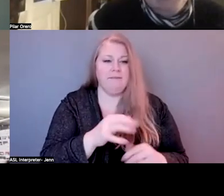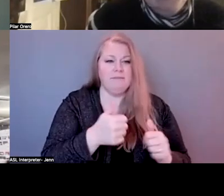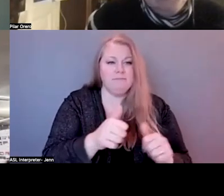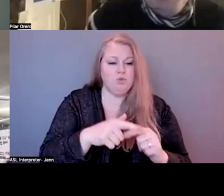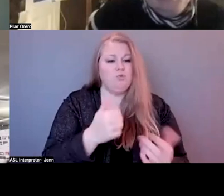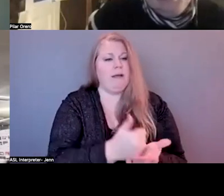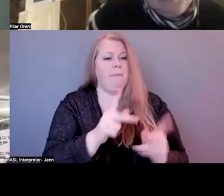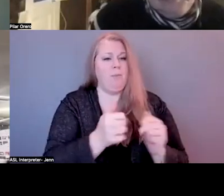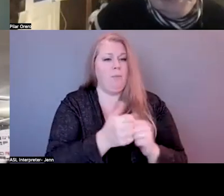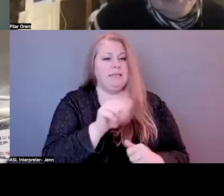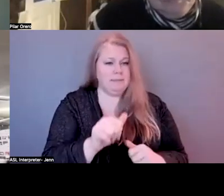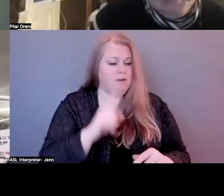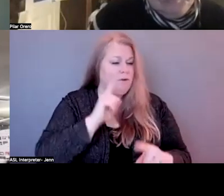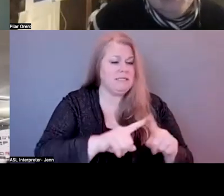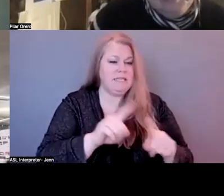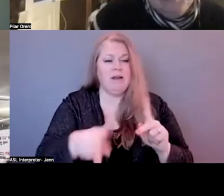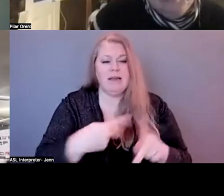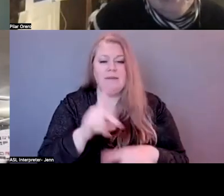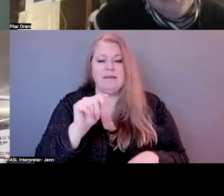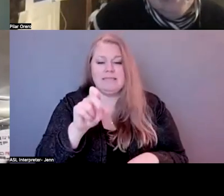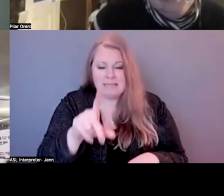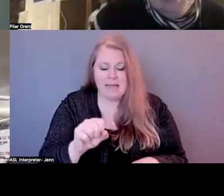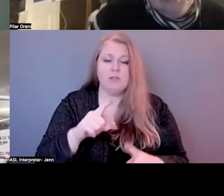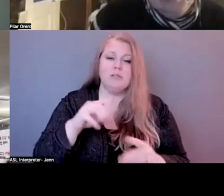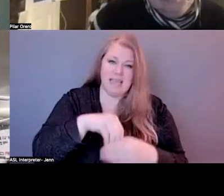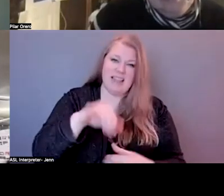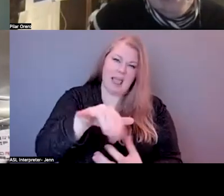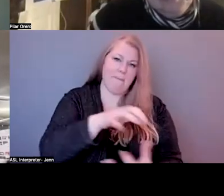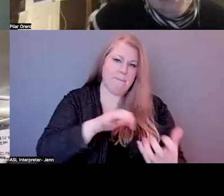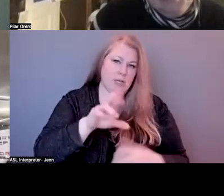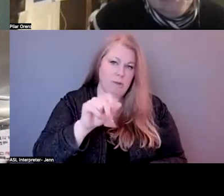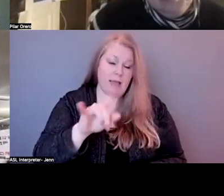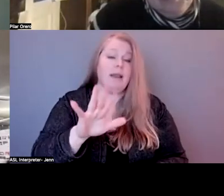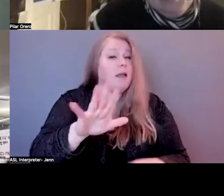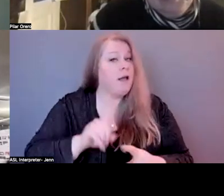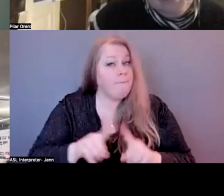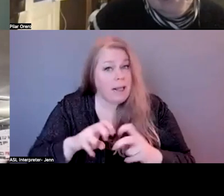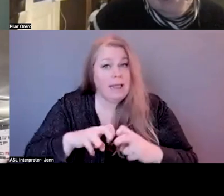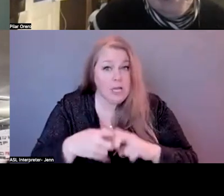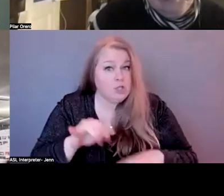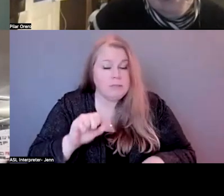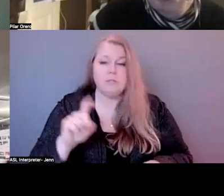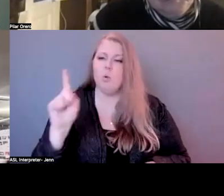disabilities for all kinds of tasks in mixed reality. But the issue is, where does all of these go, right?